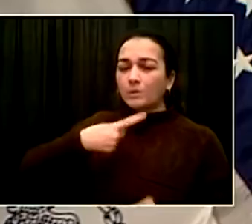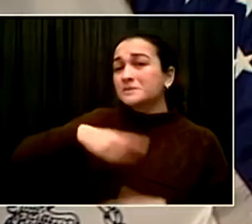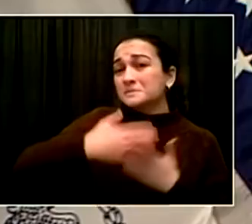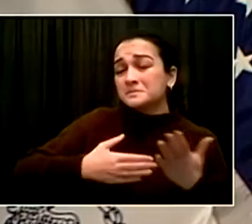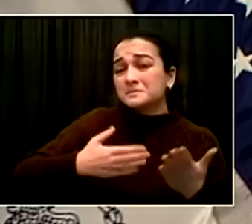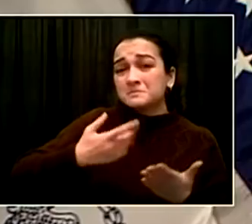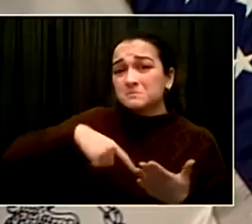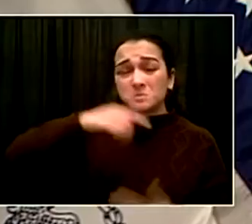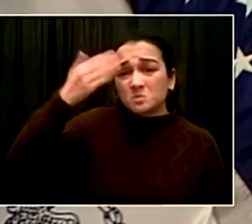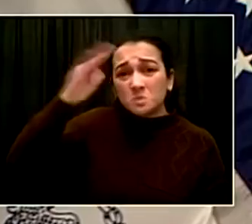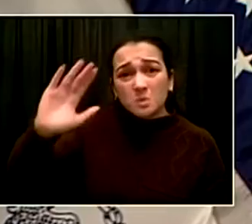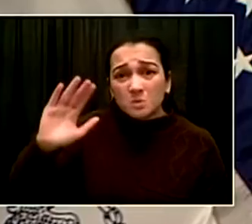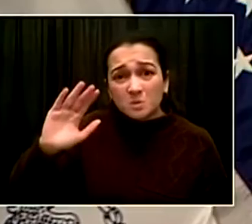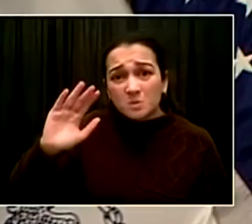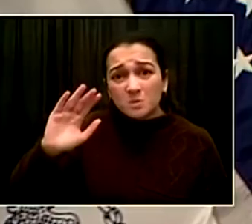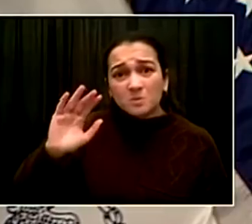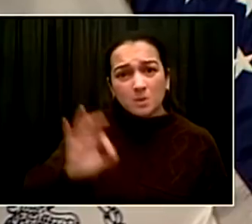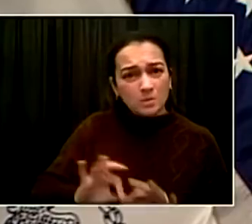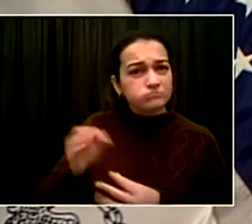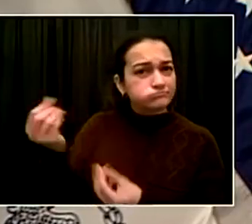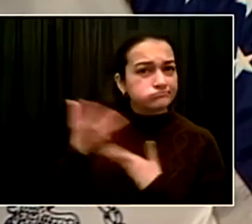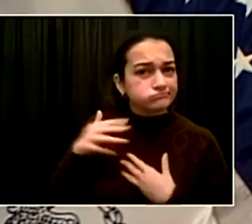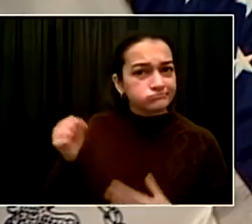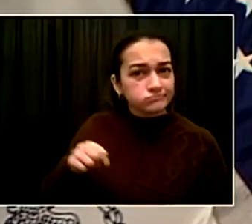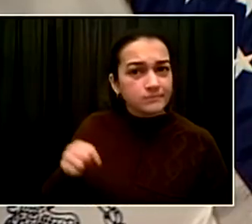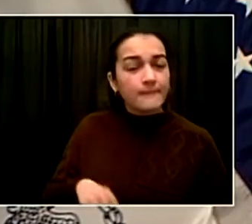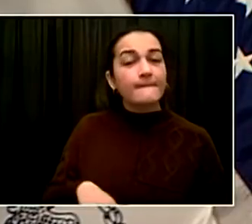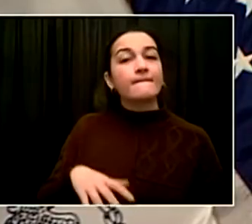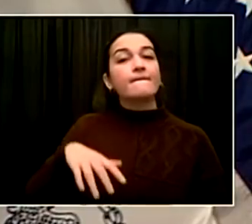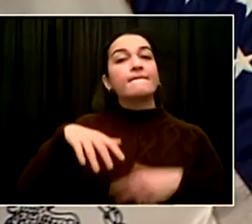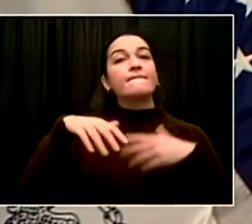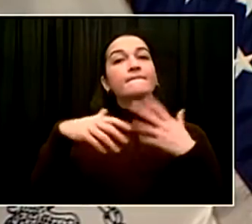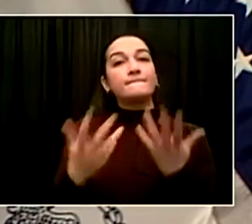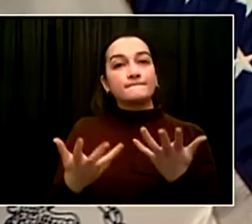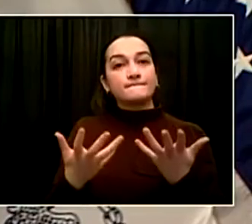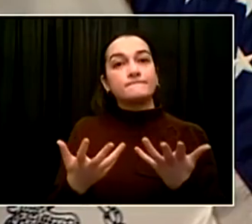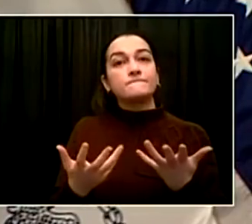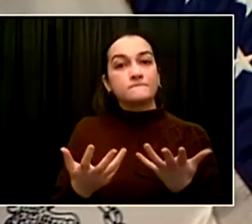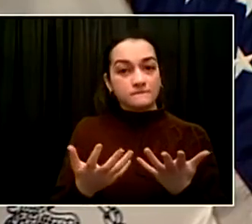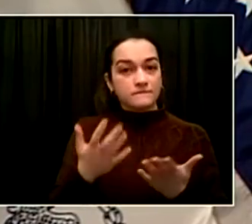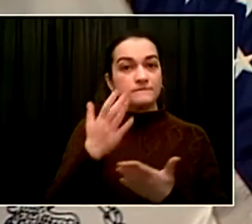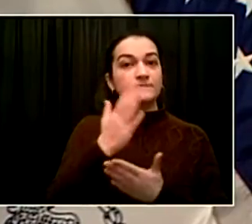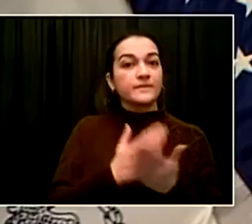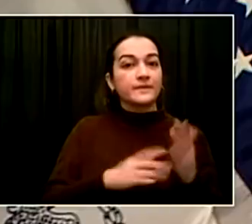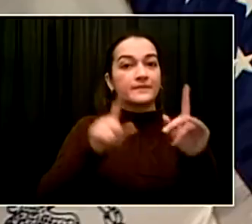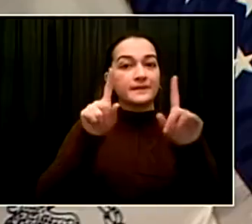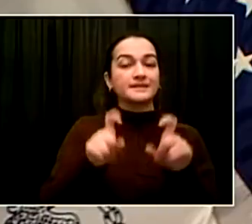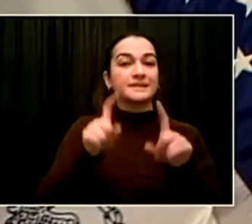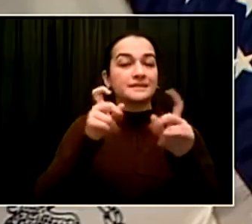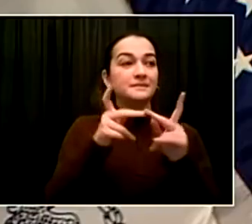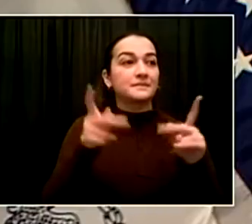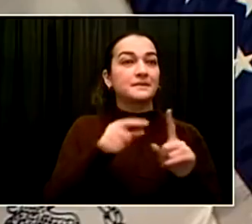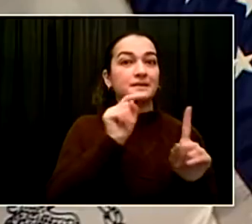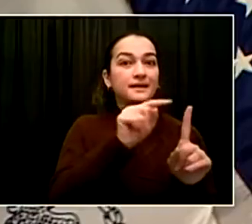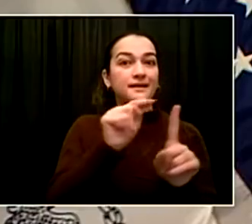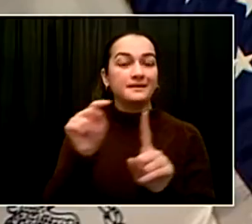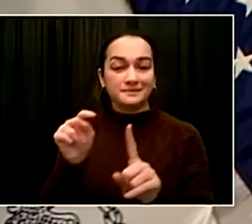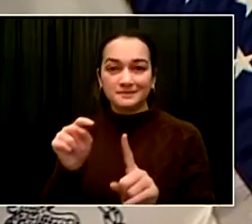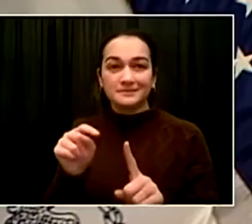CAN FIX IT. I DON'T UNDERSTAND ANY SITE THAT CLOSES FOR LUNCH. THAT MAKES NO SENSE TO ME. I FIND THAT A LITTLE SHOCKING